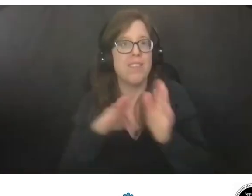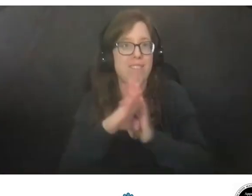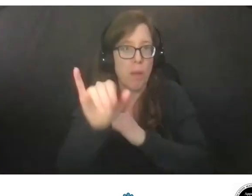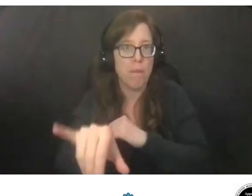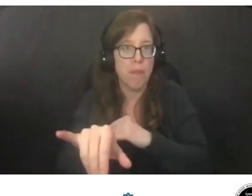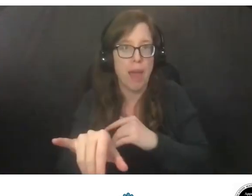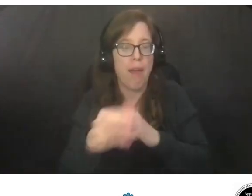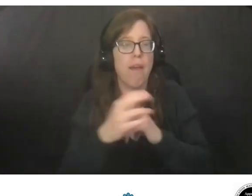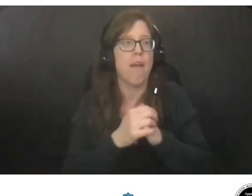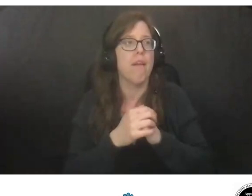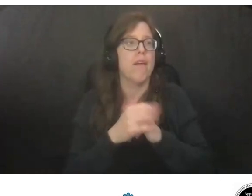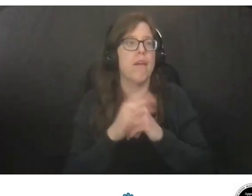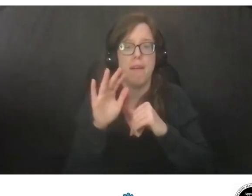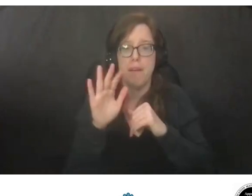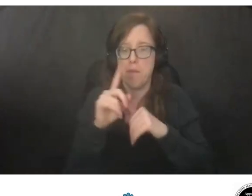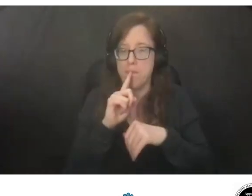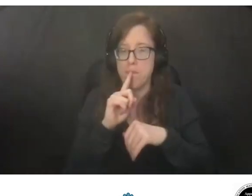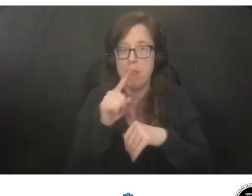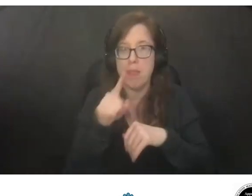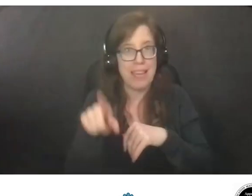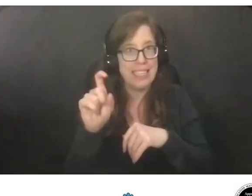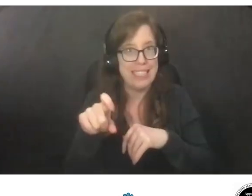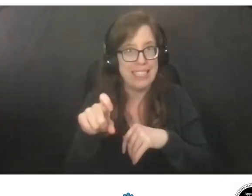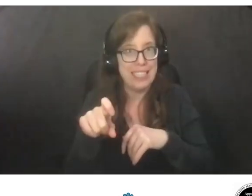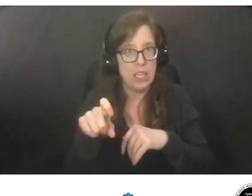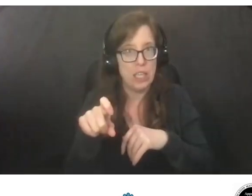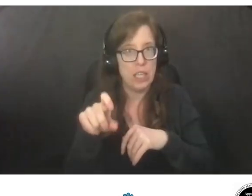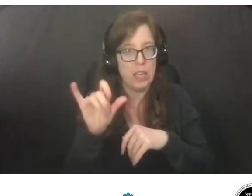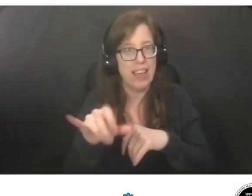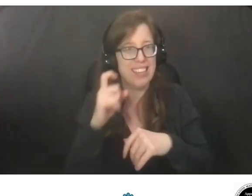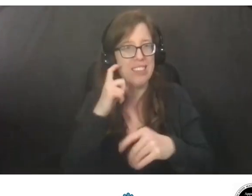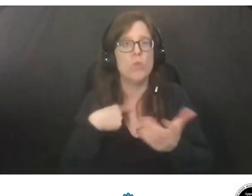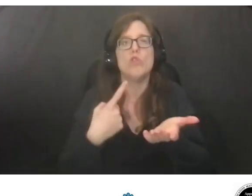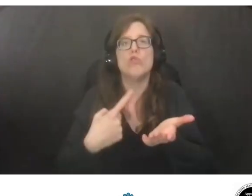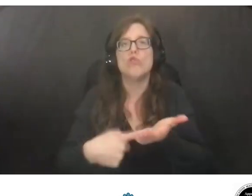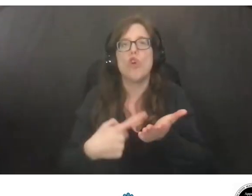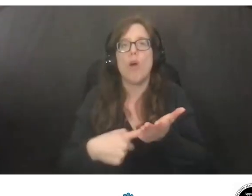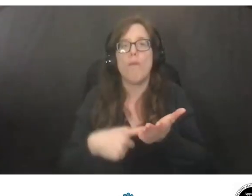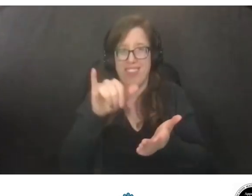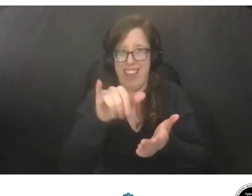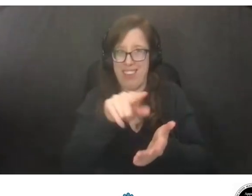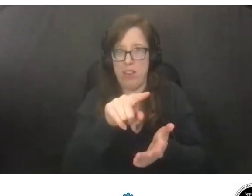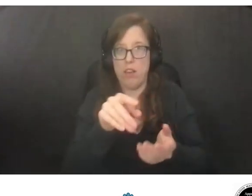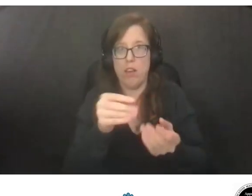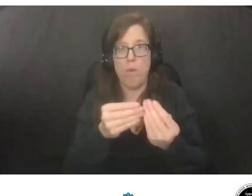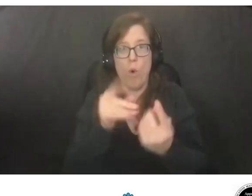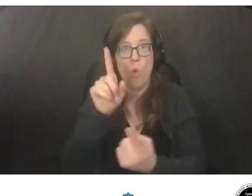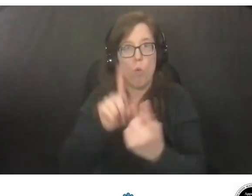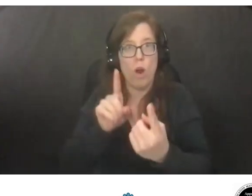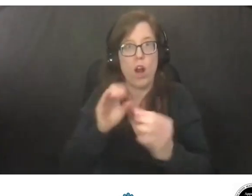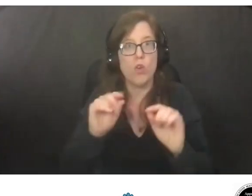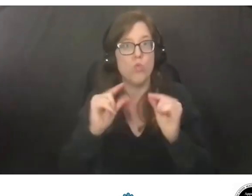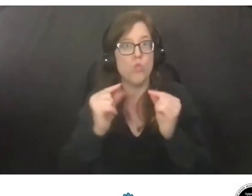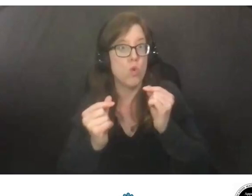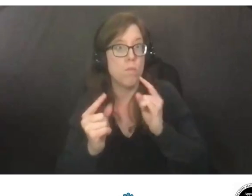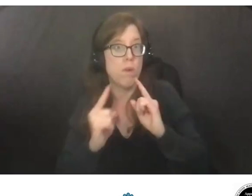Do they need that, what we were just talking about, for one-on-one and group conversations?